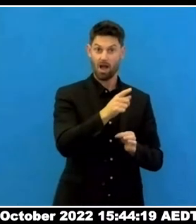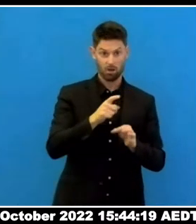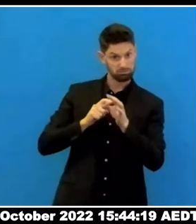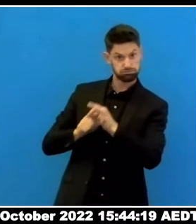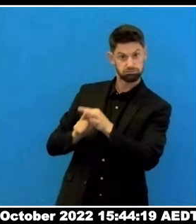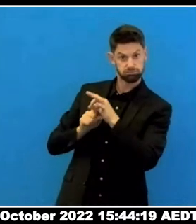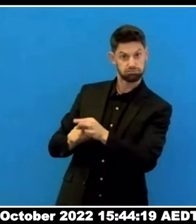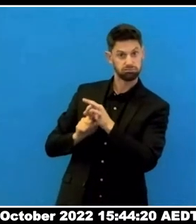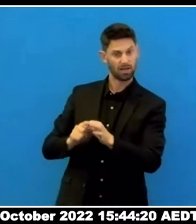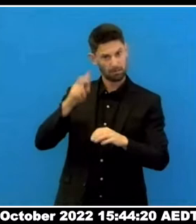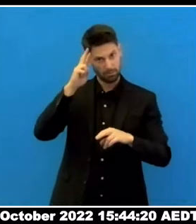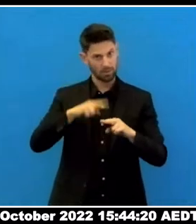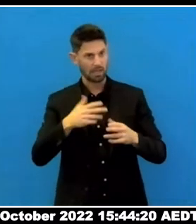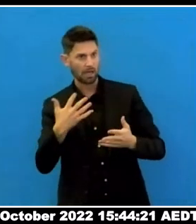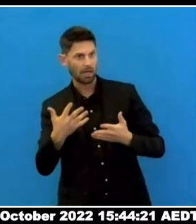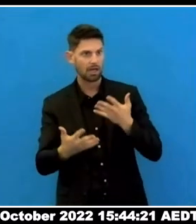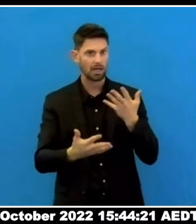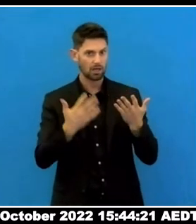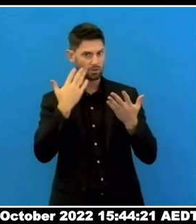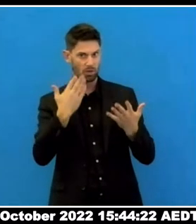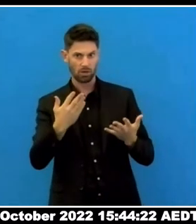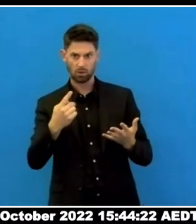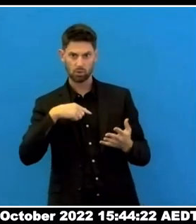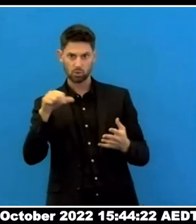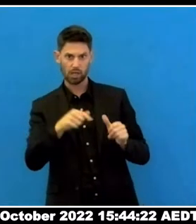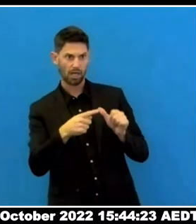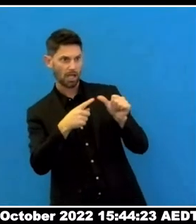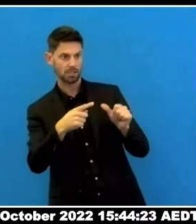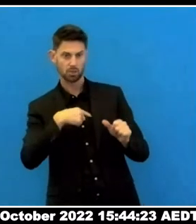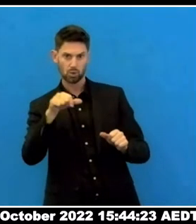what to ask for from NDIS.